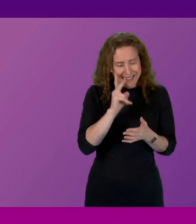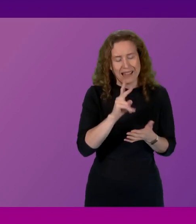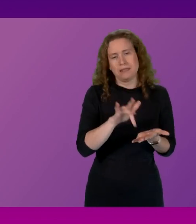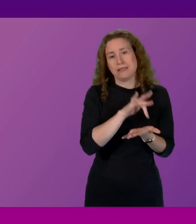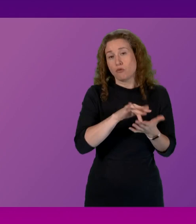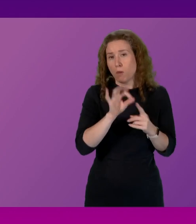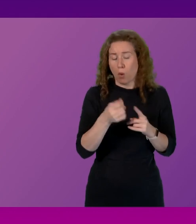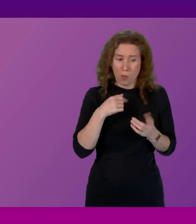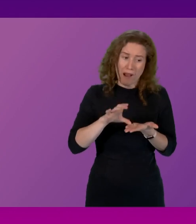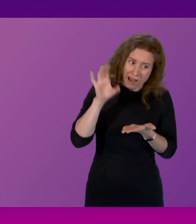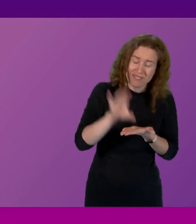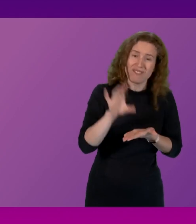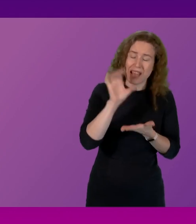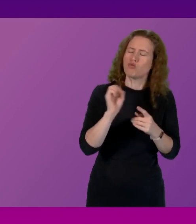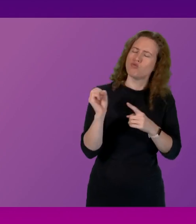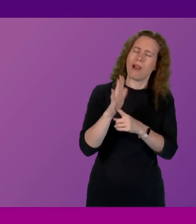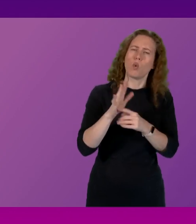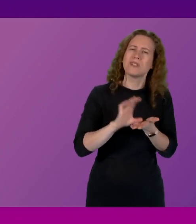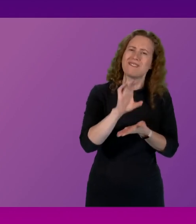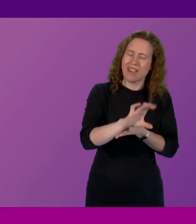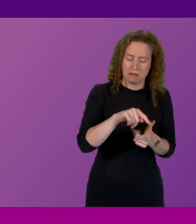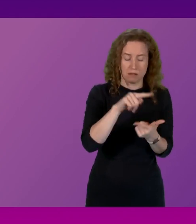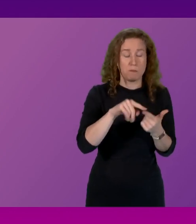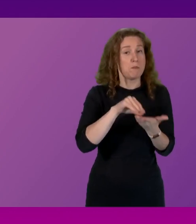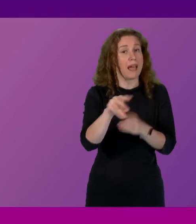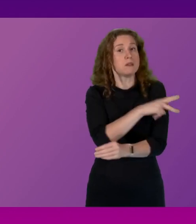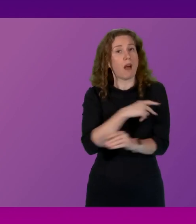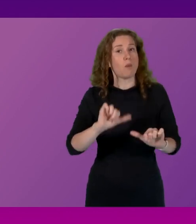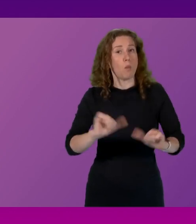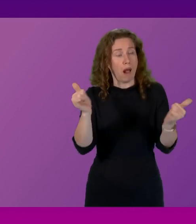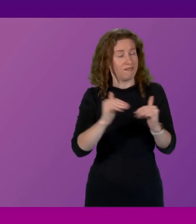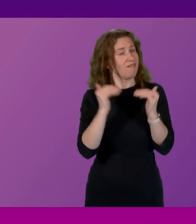We are ensuring that we pay our staff fairly, which is why there have not been strikes in